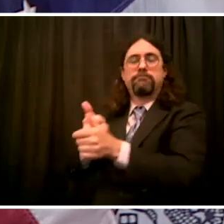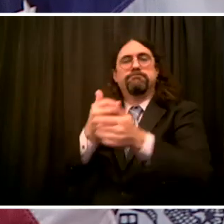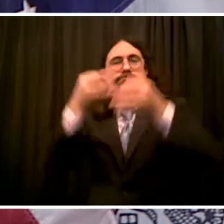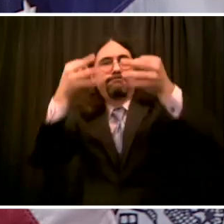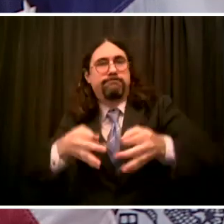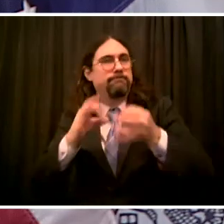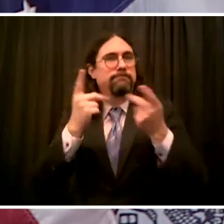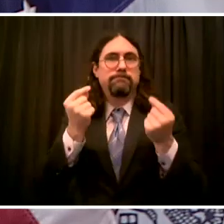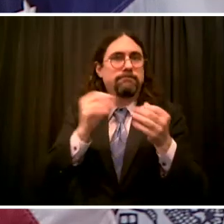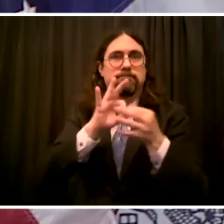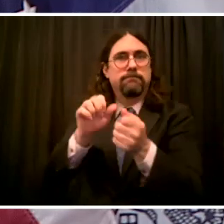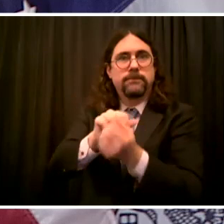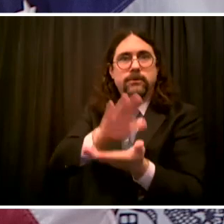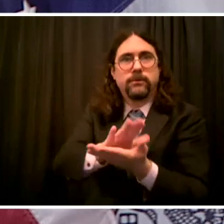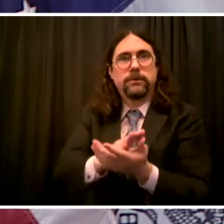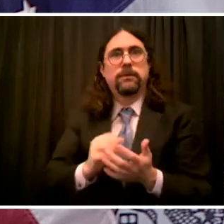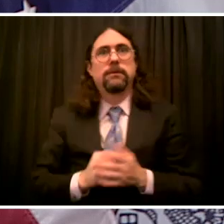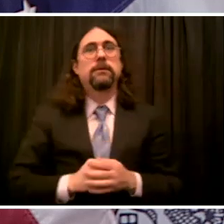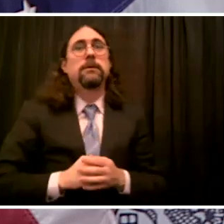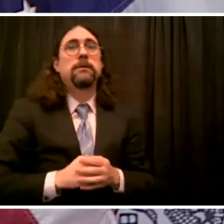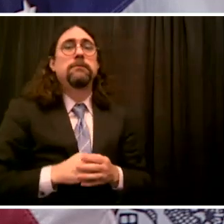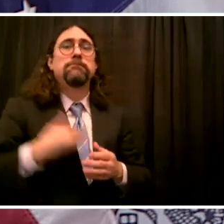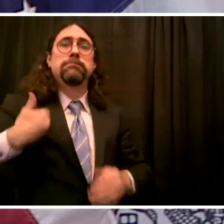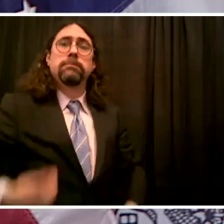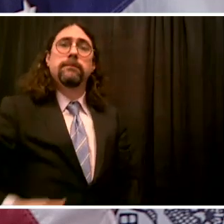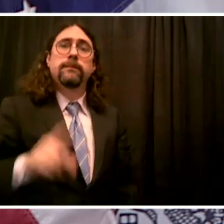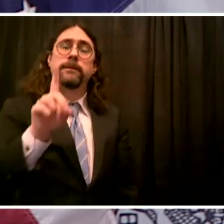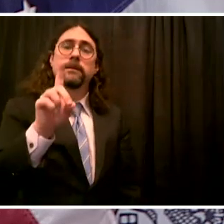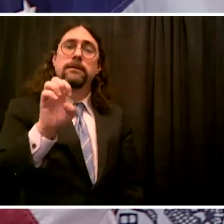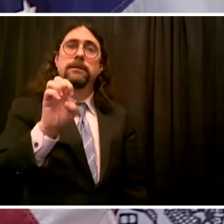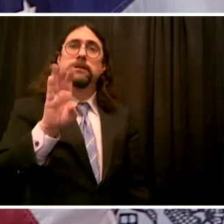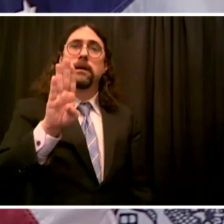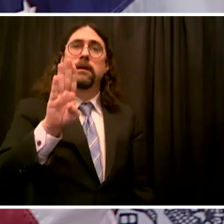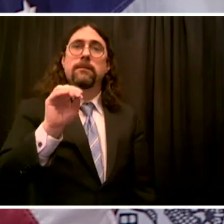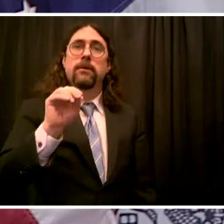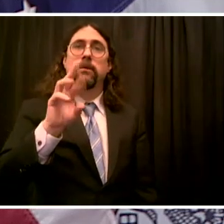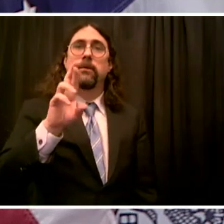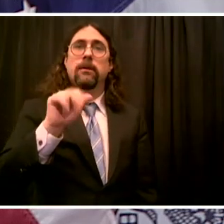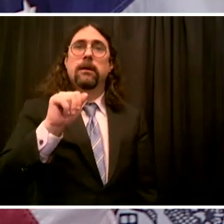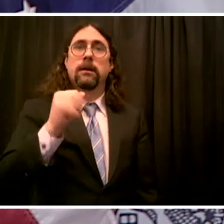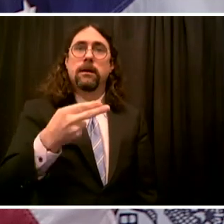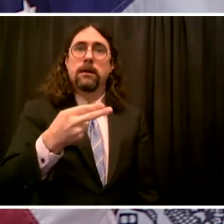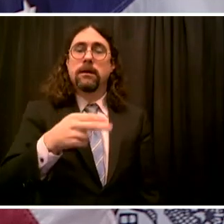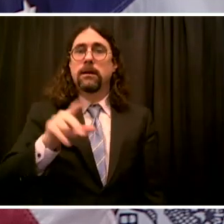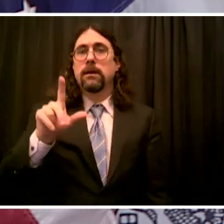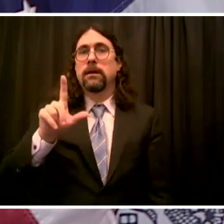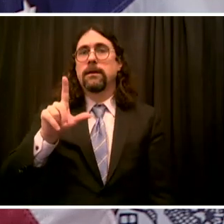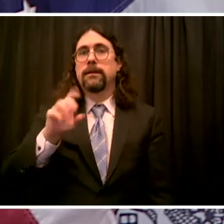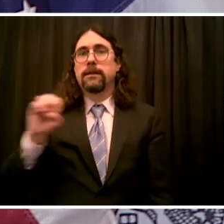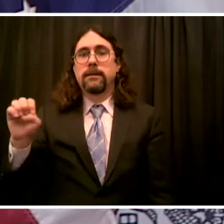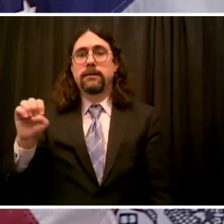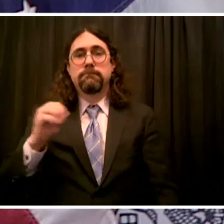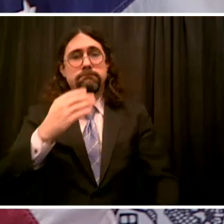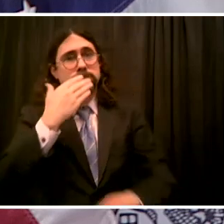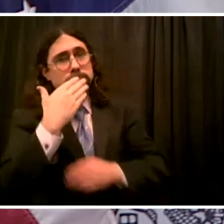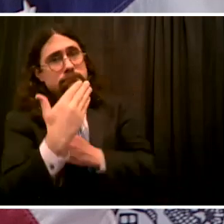FAINLEC DISION. NEXT, WE HAVE DEBORAH LEEF ROM MANHATTAN TIMSE AND BRONX